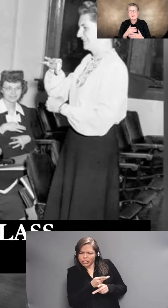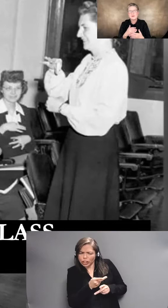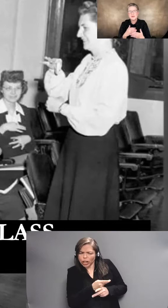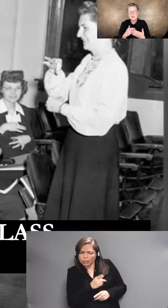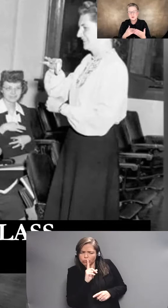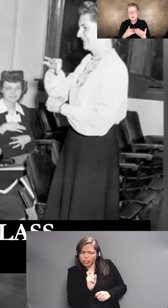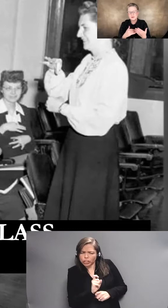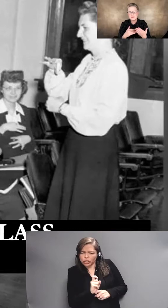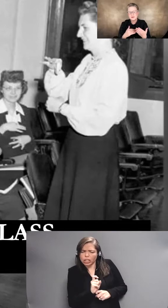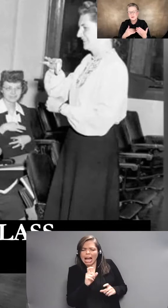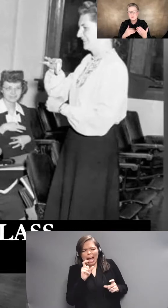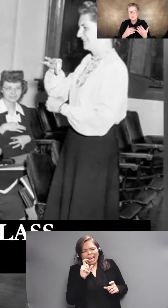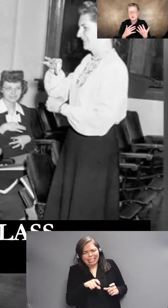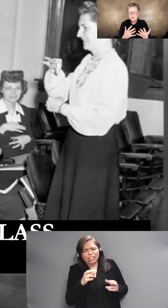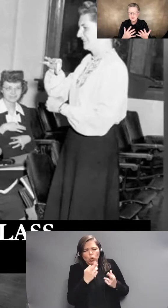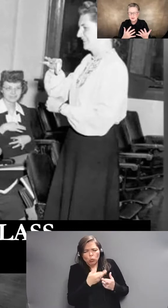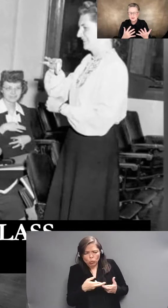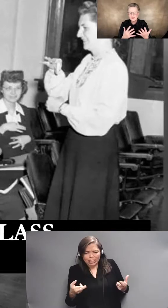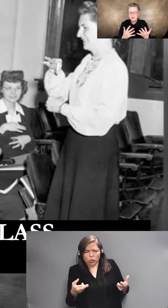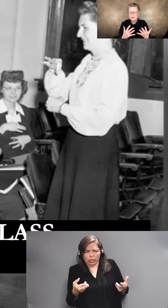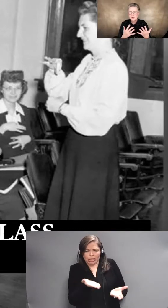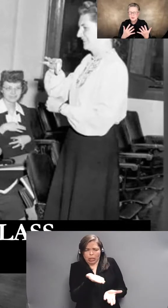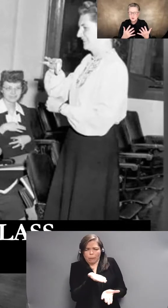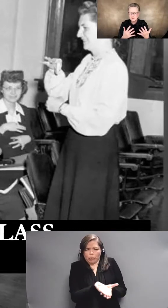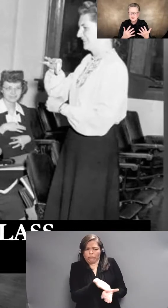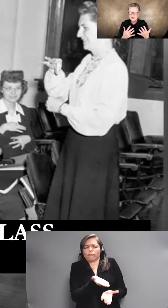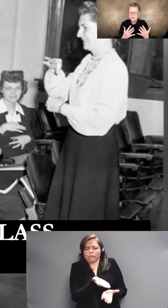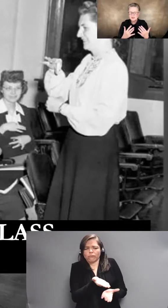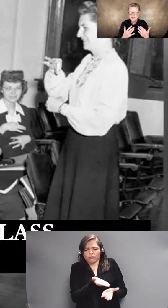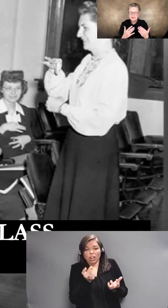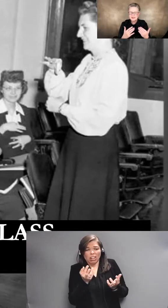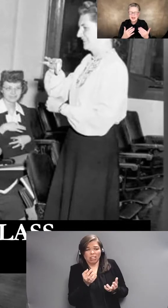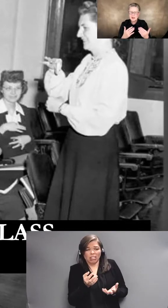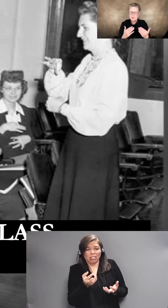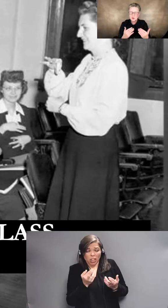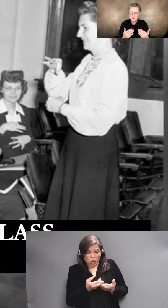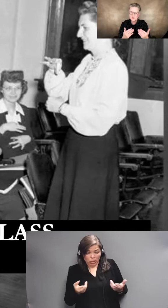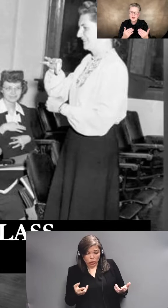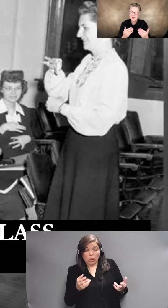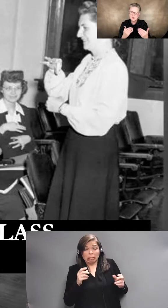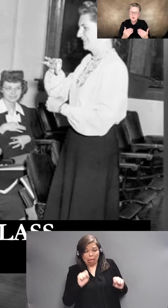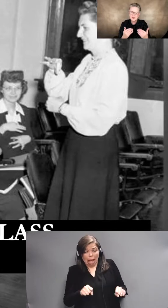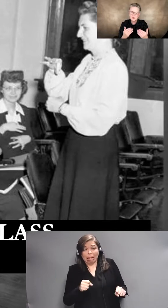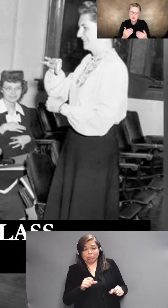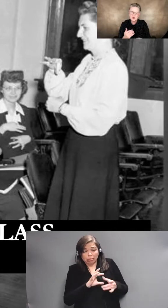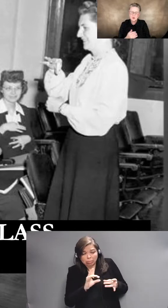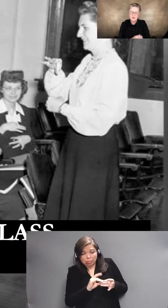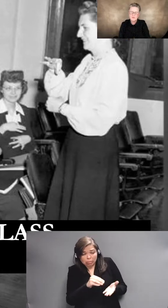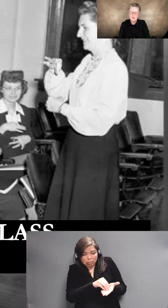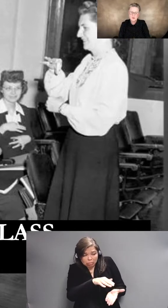the resources proven the sources that can say and prove that you really were one of the first